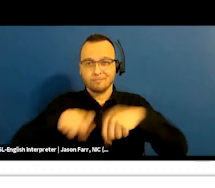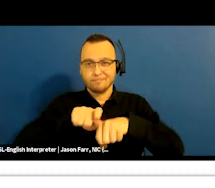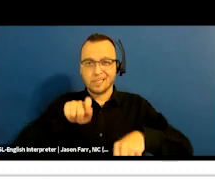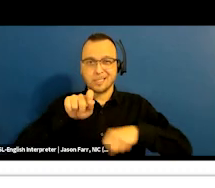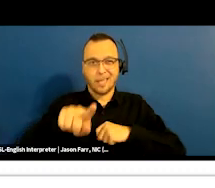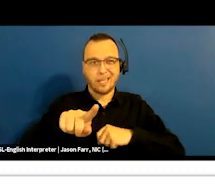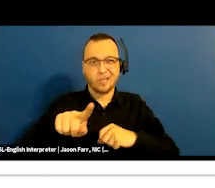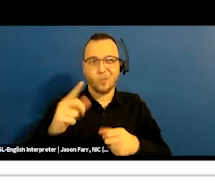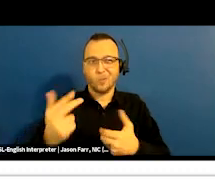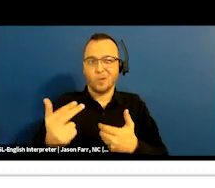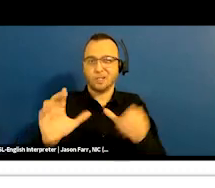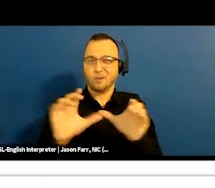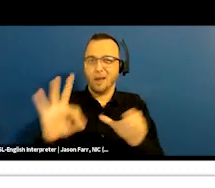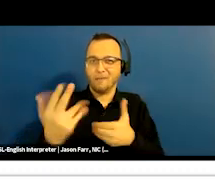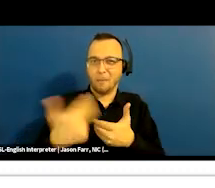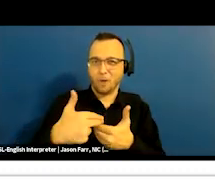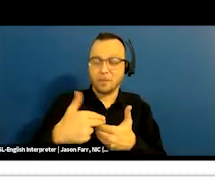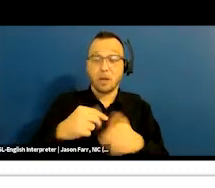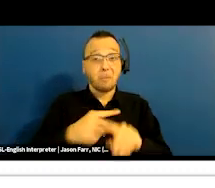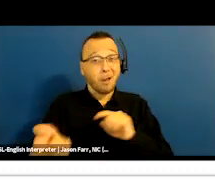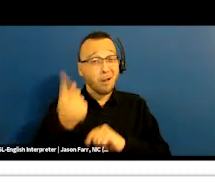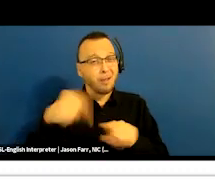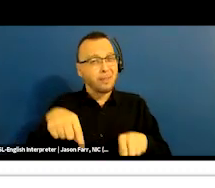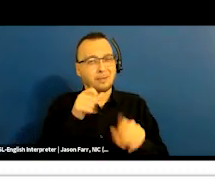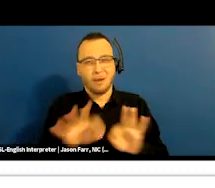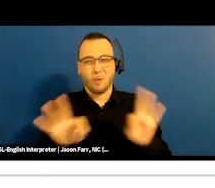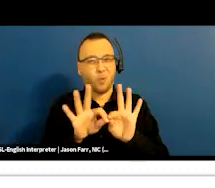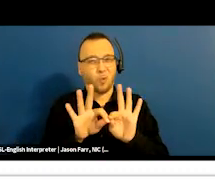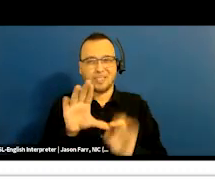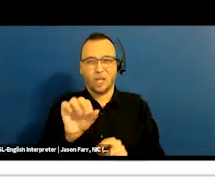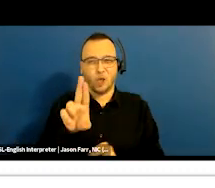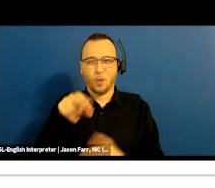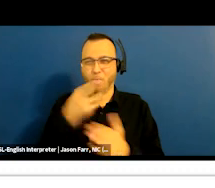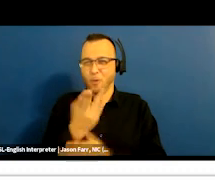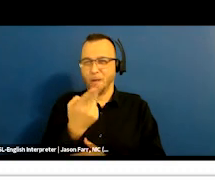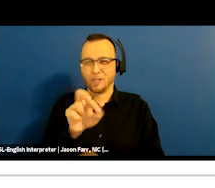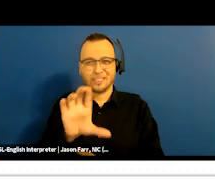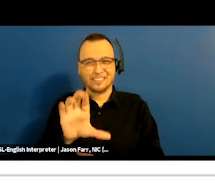We appreciate more time in filling that out. We'll also put that link in the chat at the end.